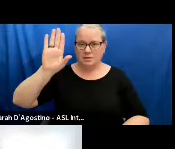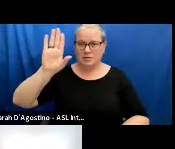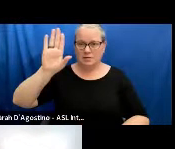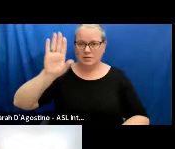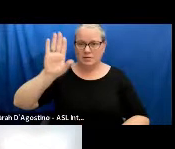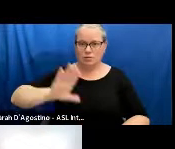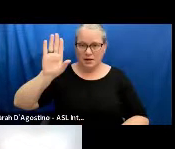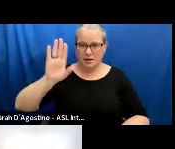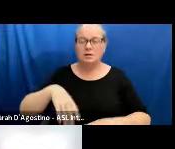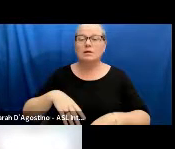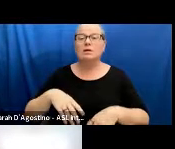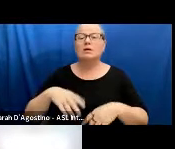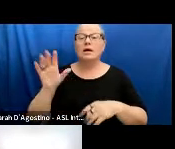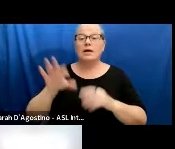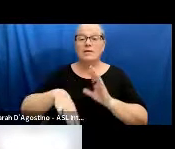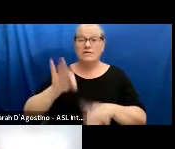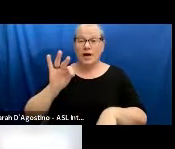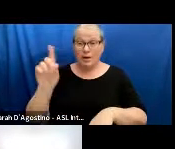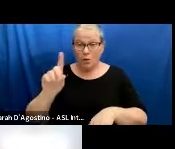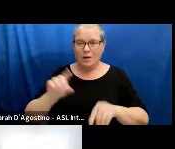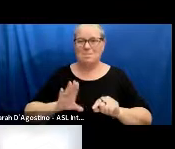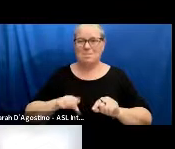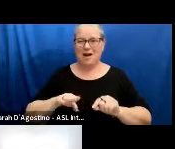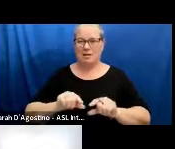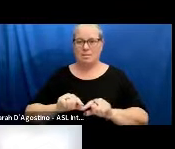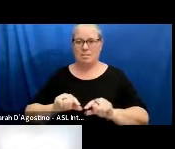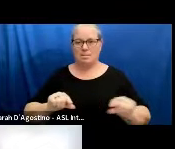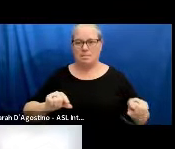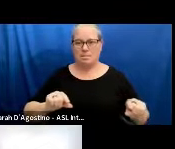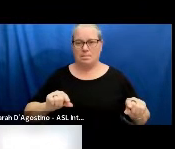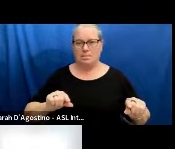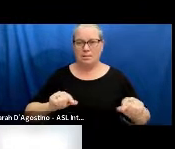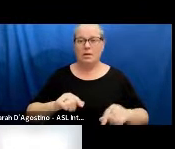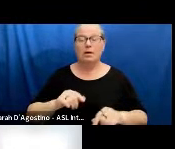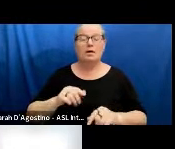at the bottom of your screen please remember to introduce yourself before you speak